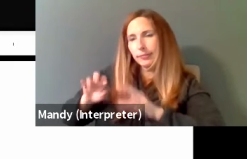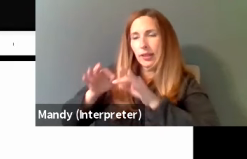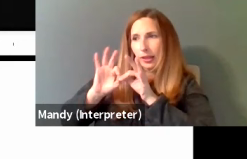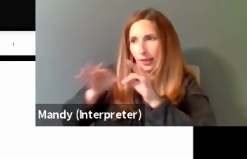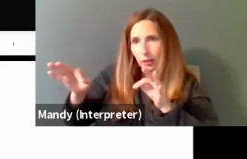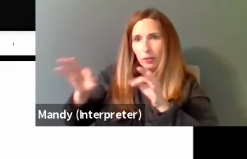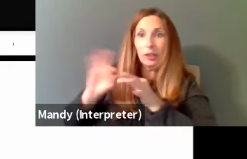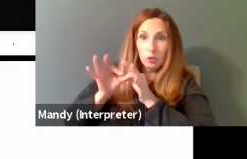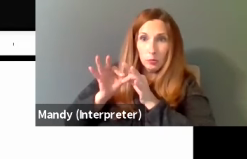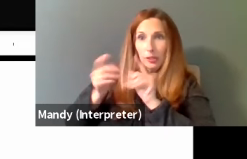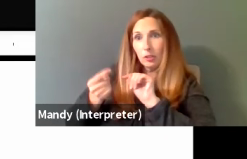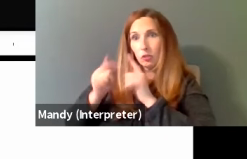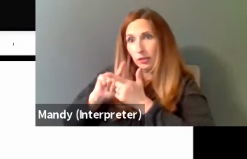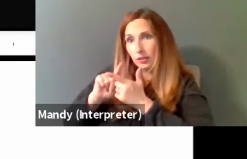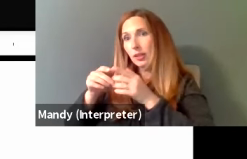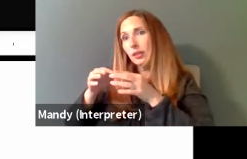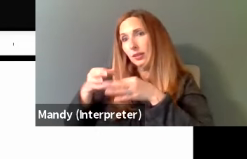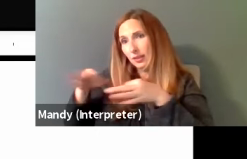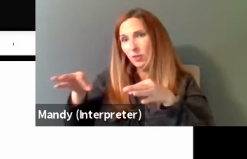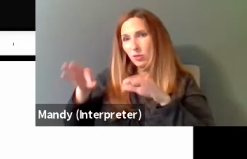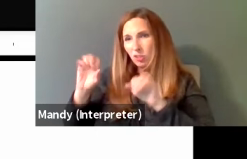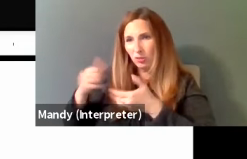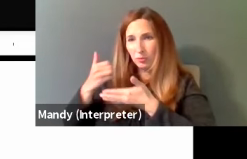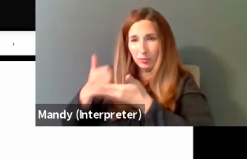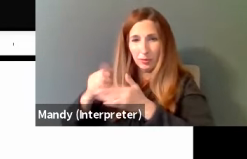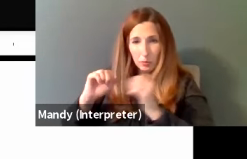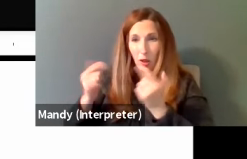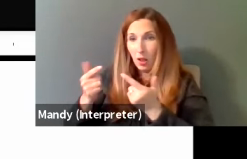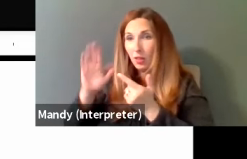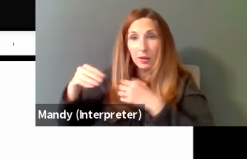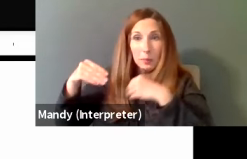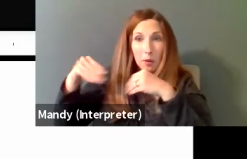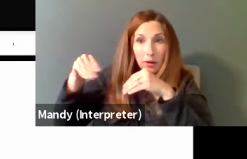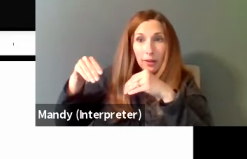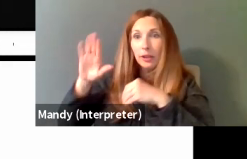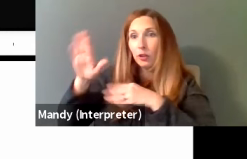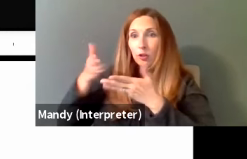and translating could support their marketing or their service provision.